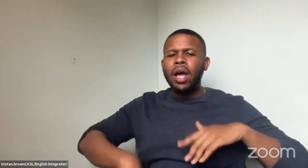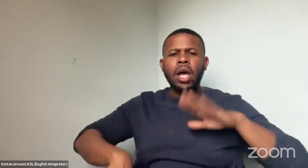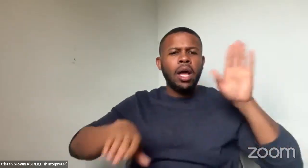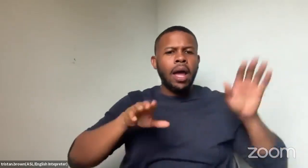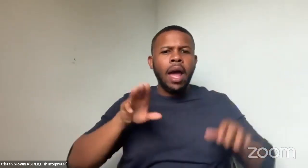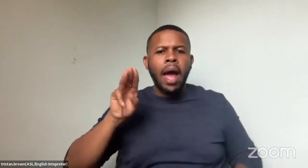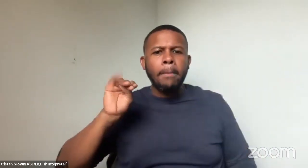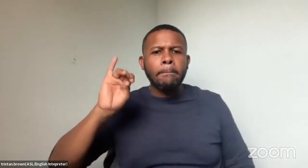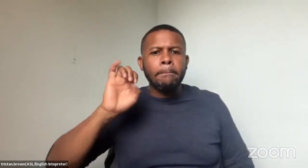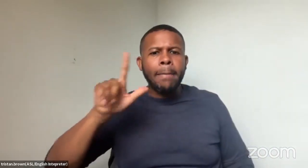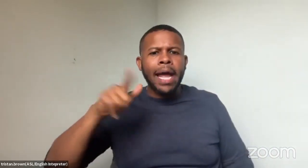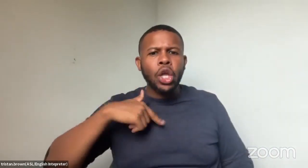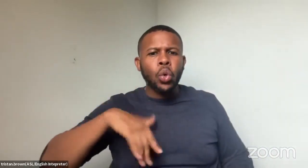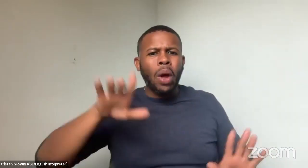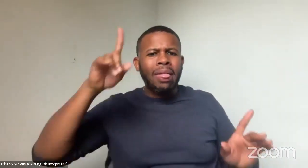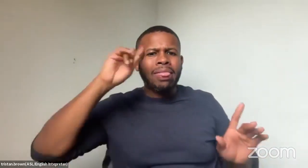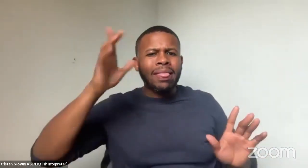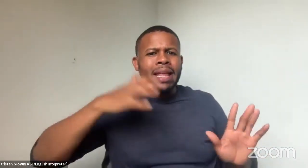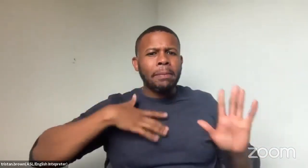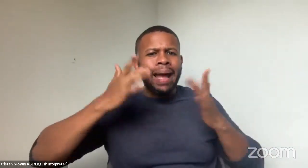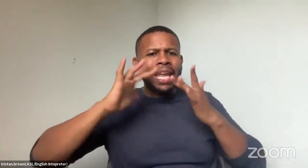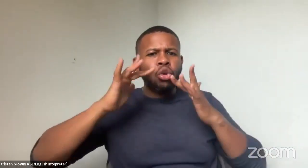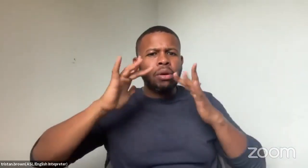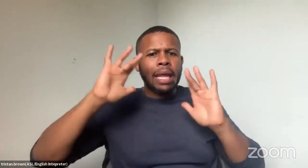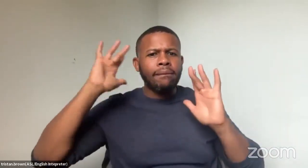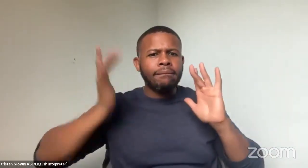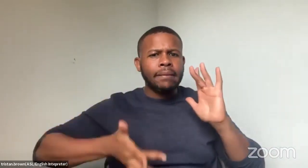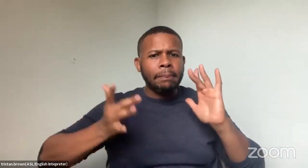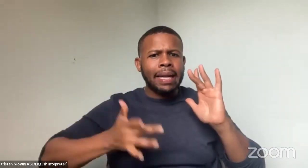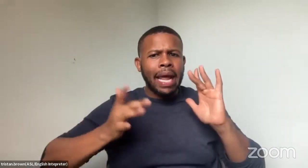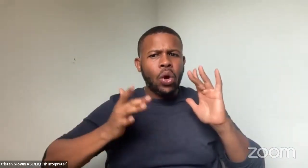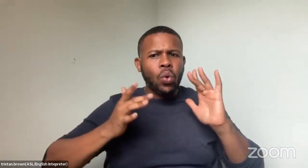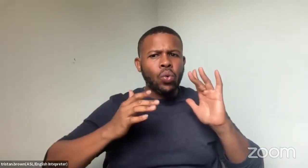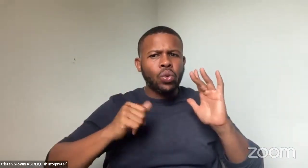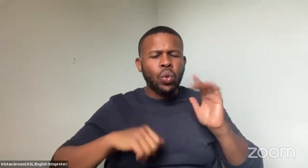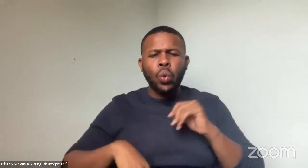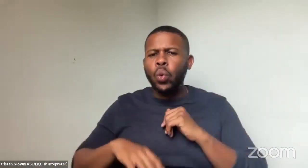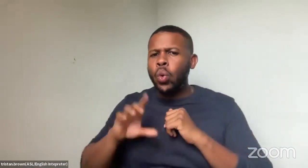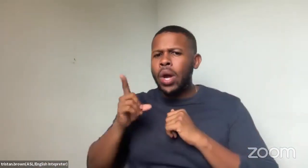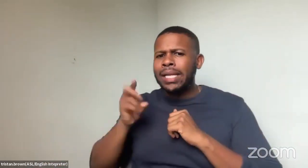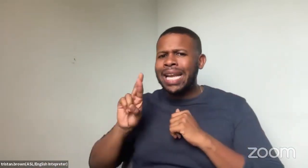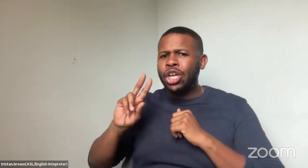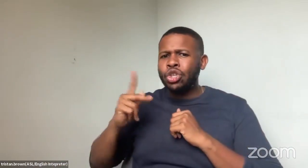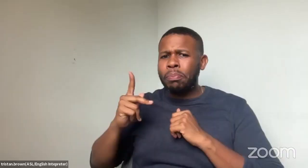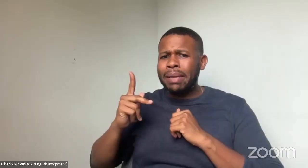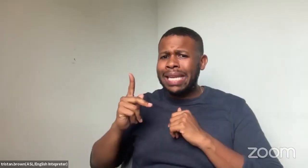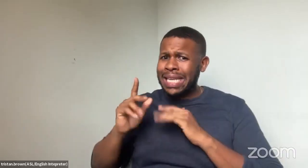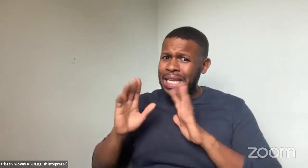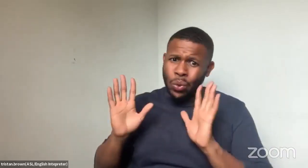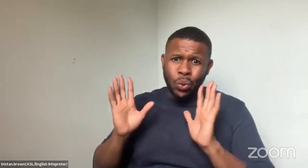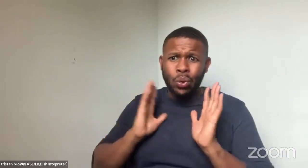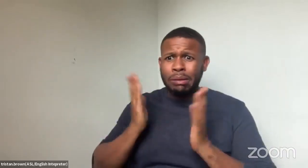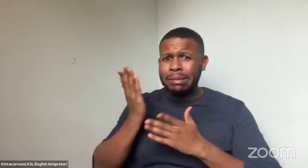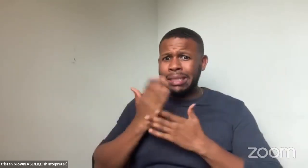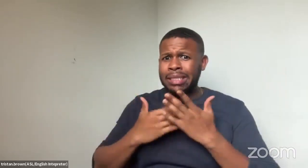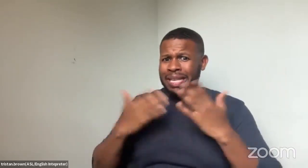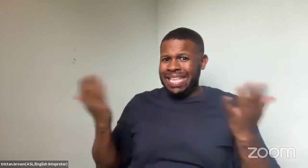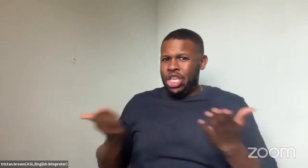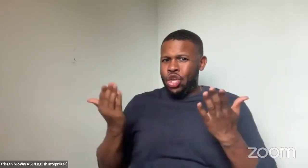SSo. Did the PowerPoint go away or close